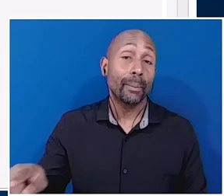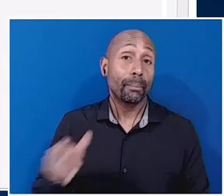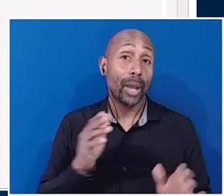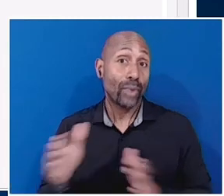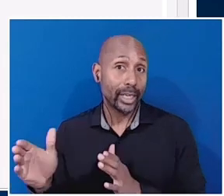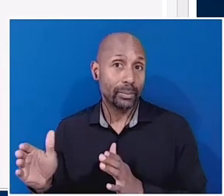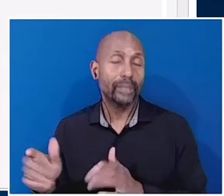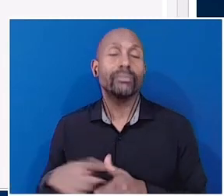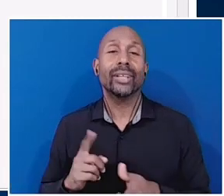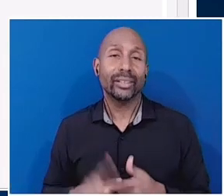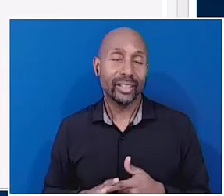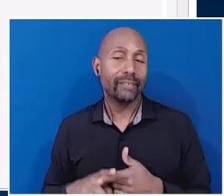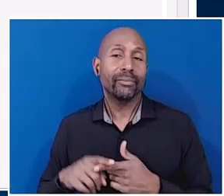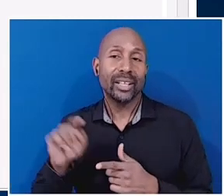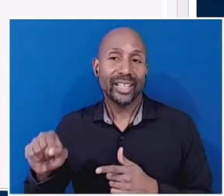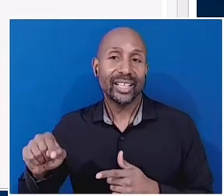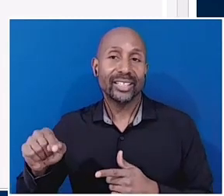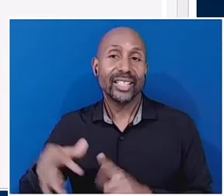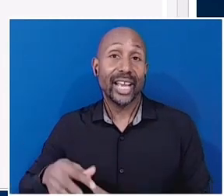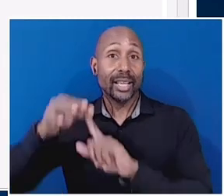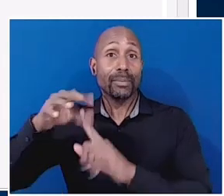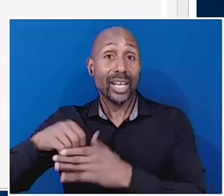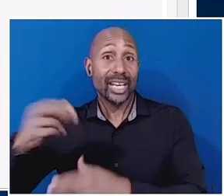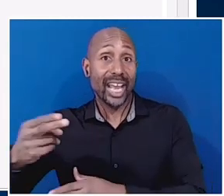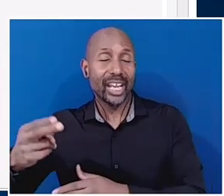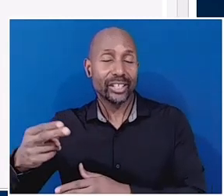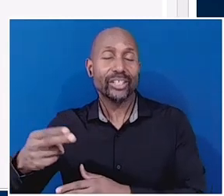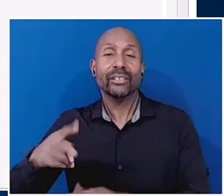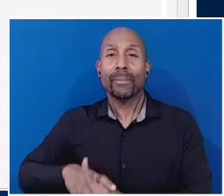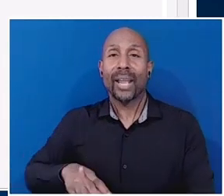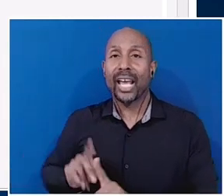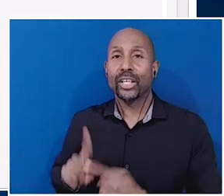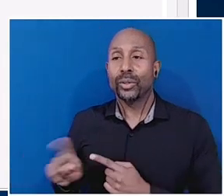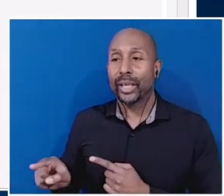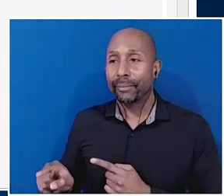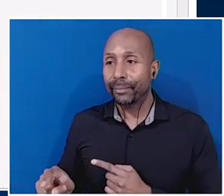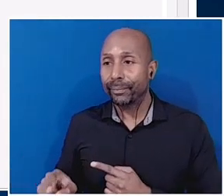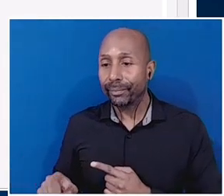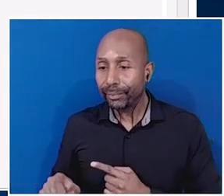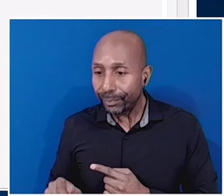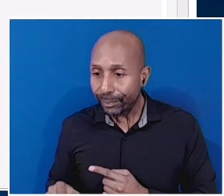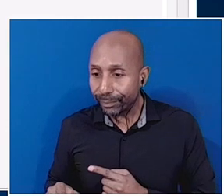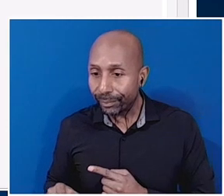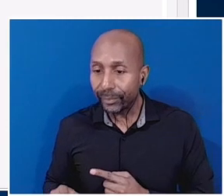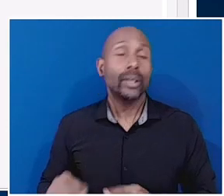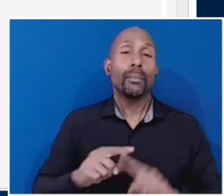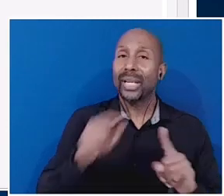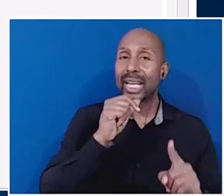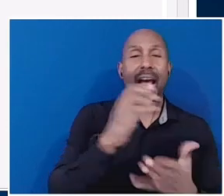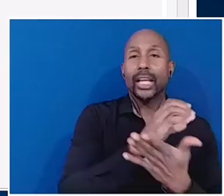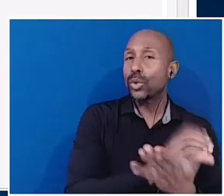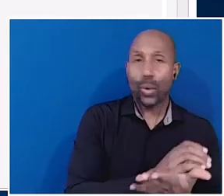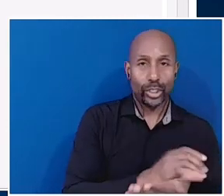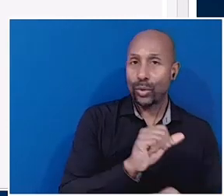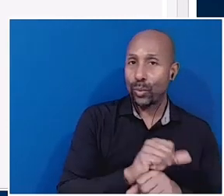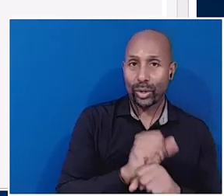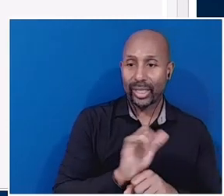that exception. It's actual coursework, that's different. Okay. Thank you. That's helpful.